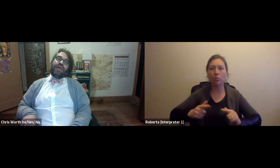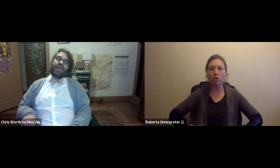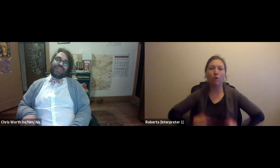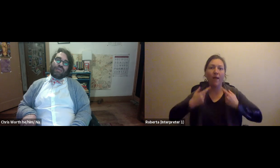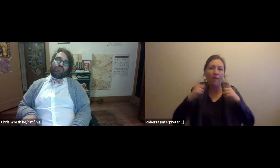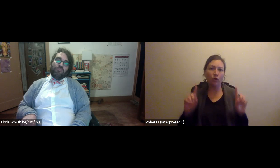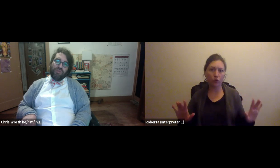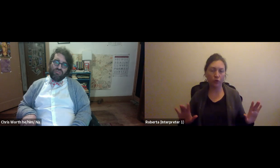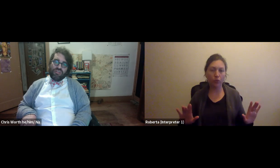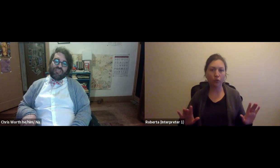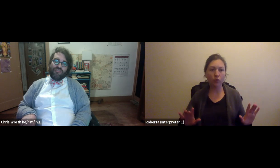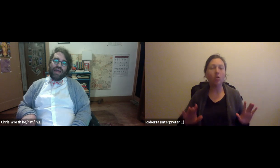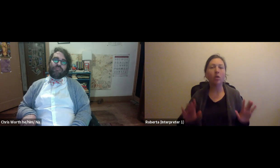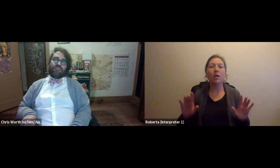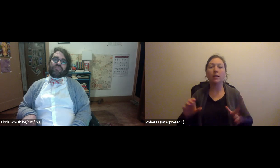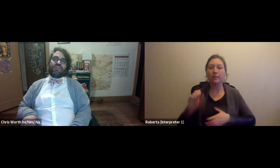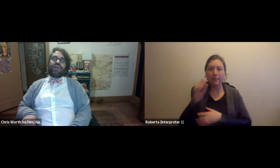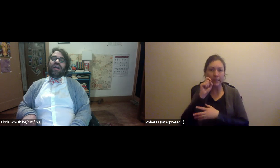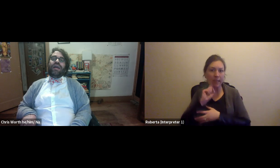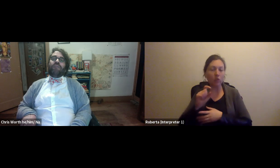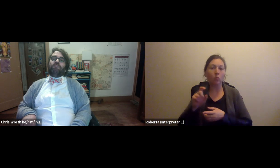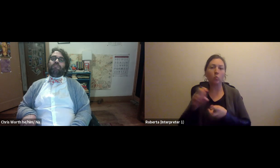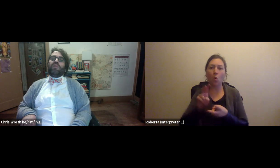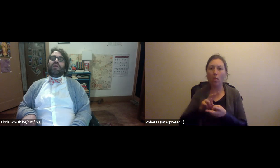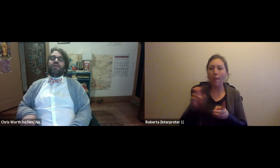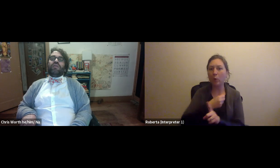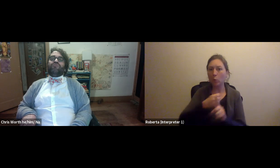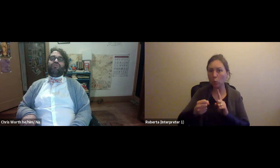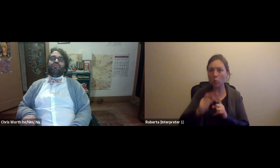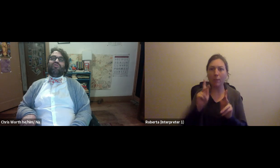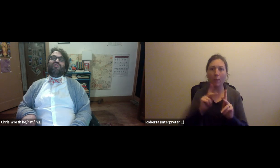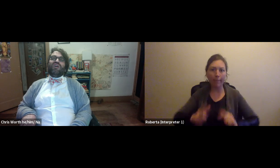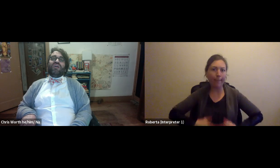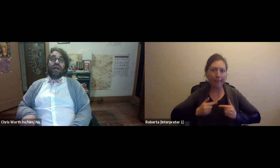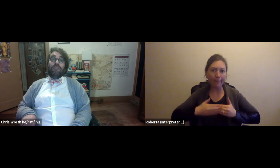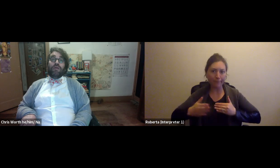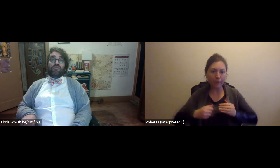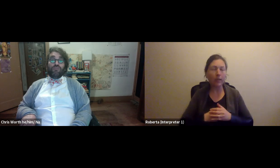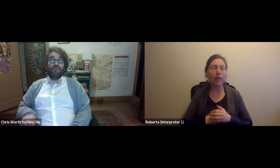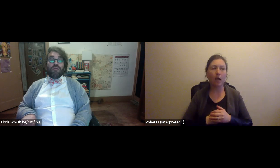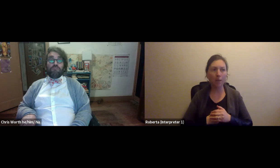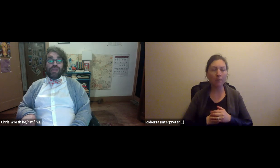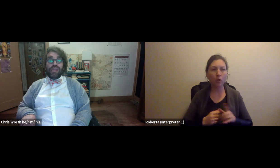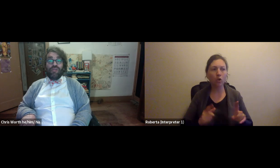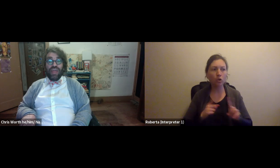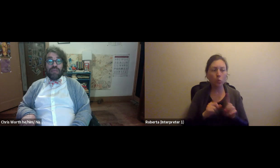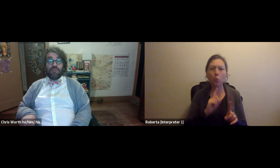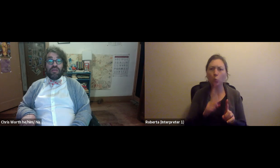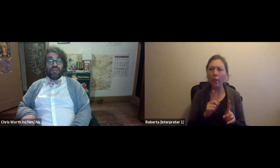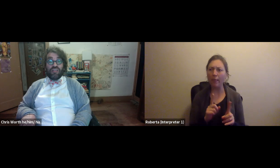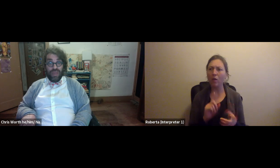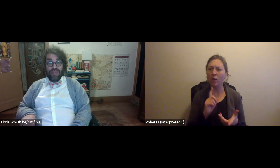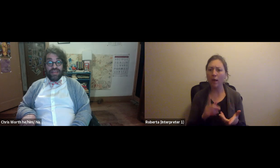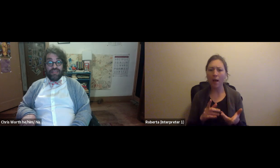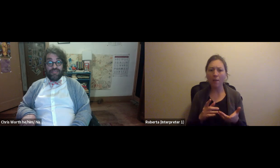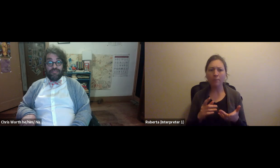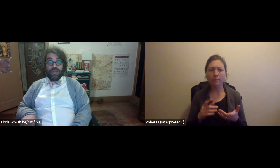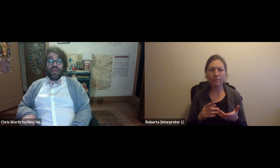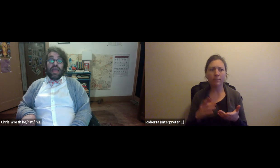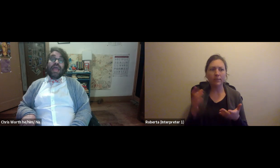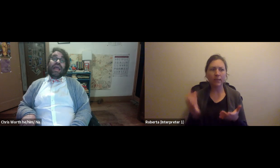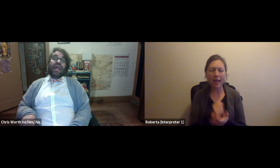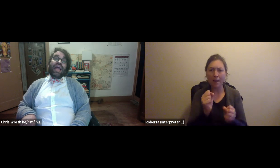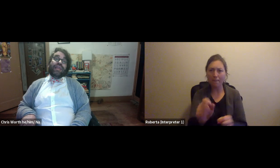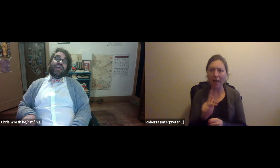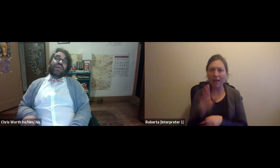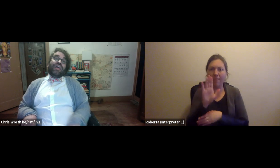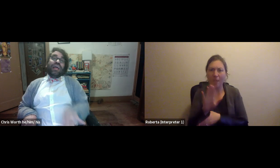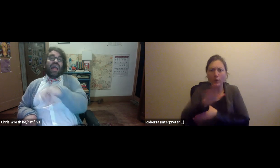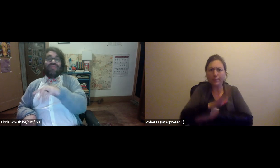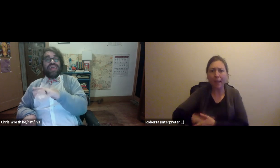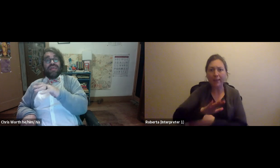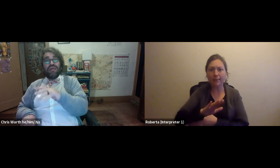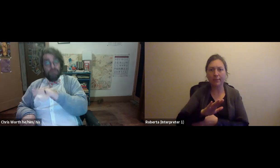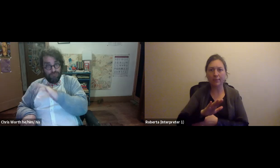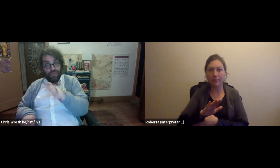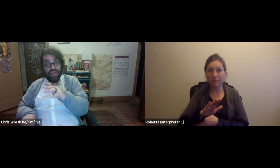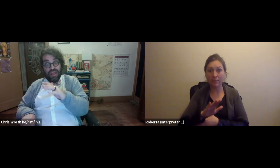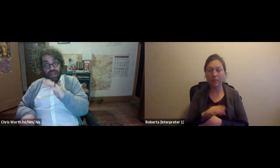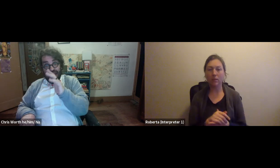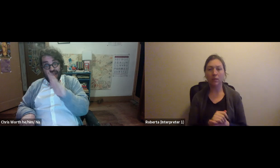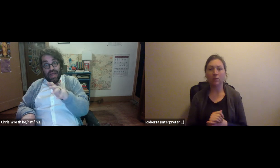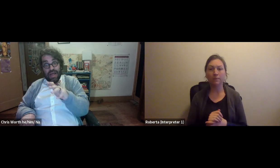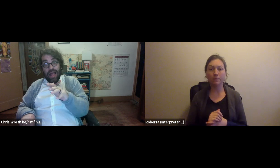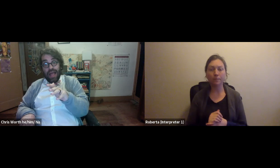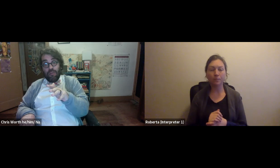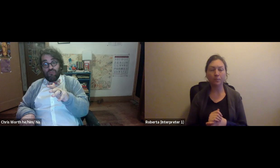and sexual abuse survivors to really reclaim spaces. And I had I think really at Marshall